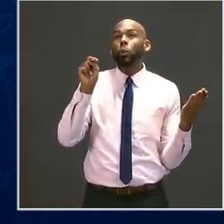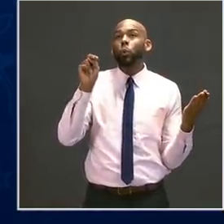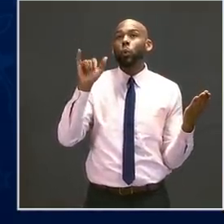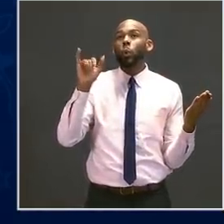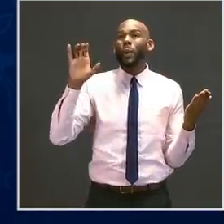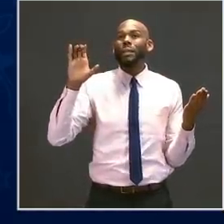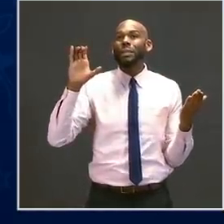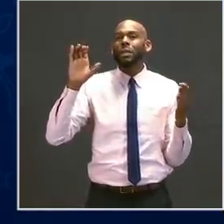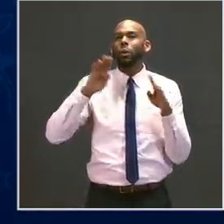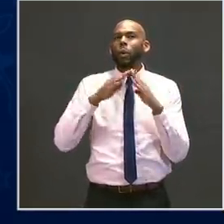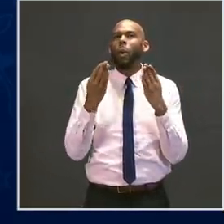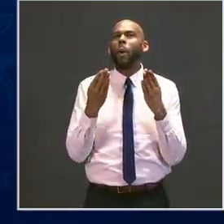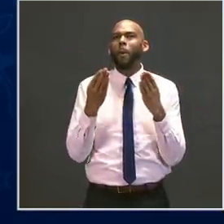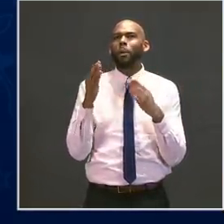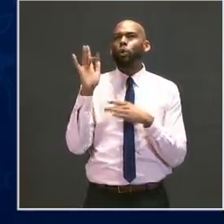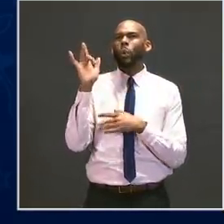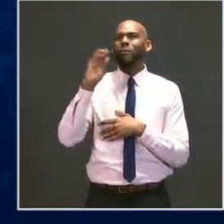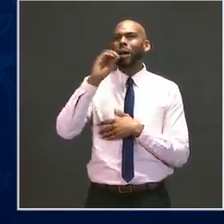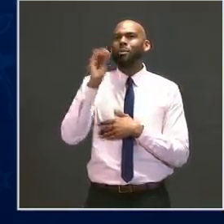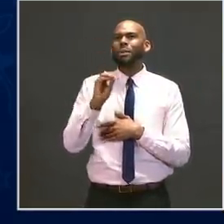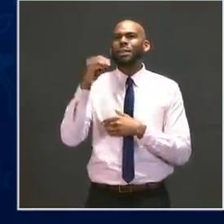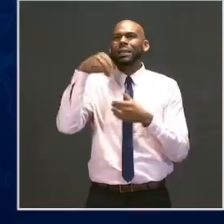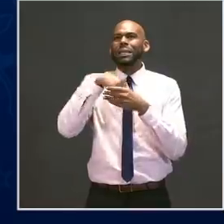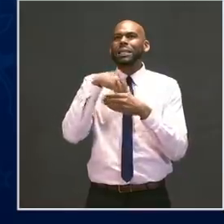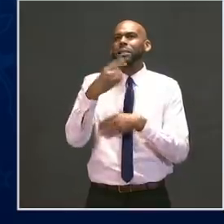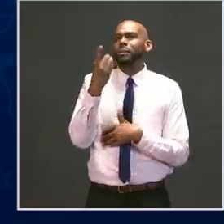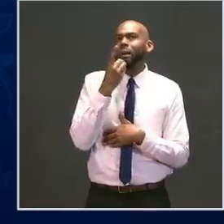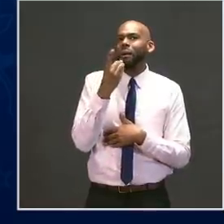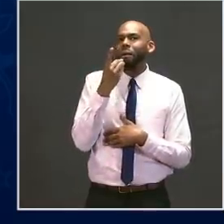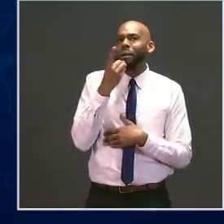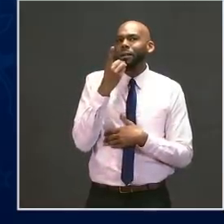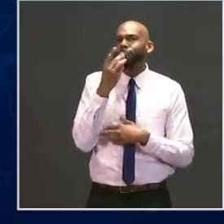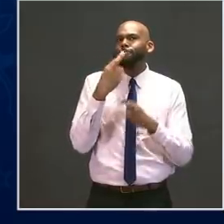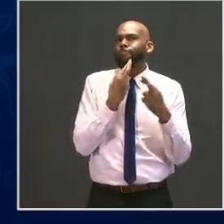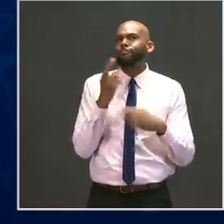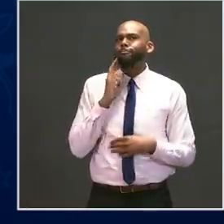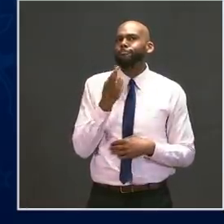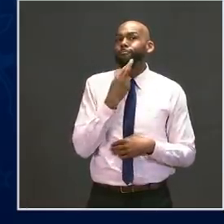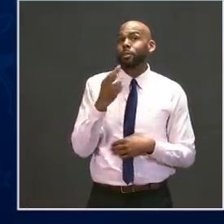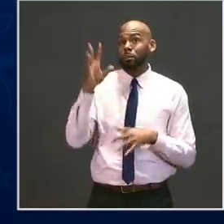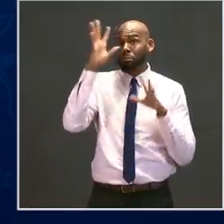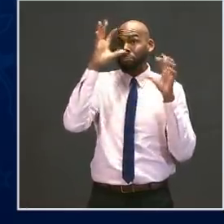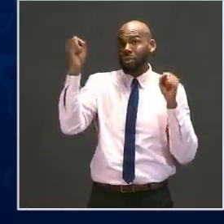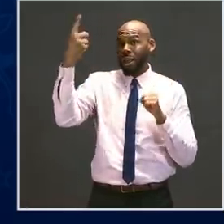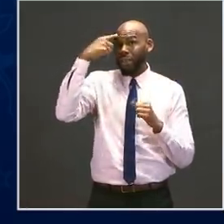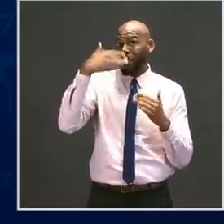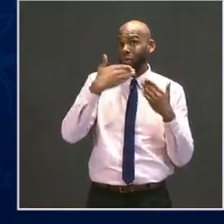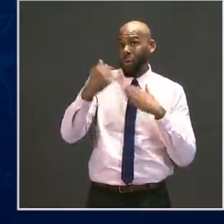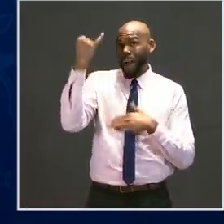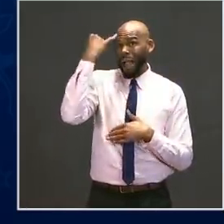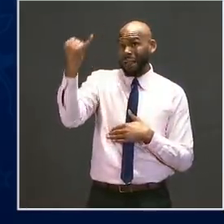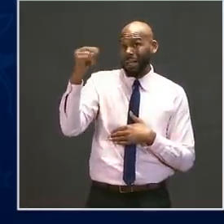at 25 percent capacity starting tomorrow. Does the President think that's a good idea? Ms. Psaki: Again, we'll leave it to our health